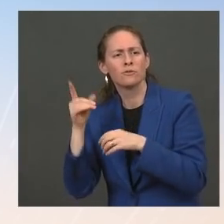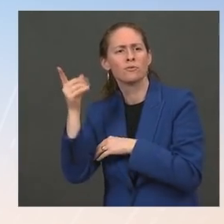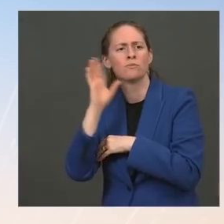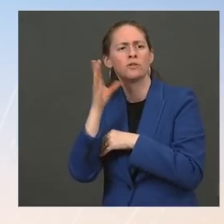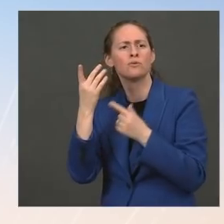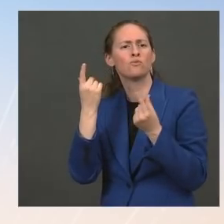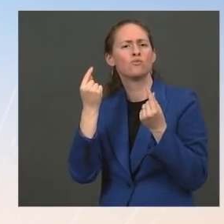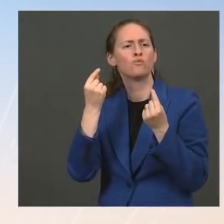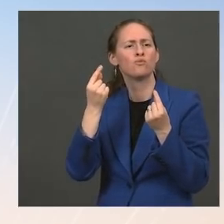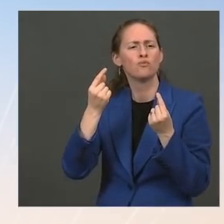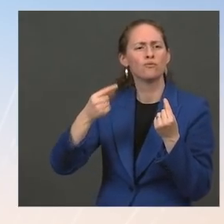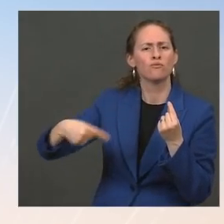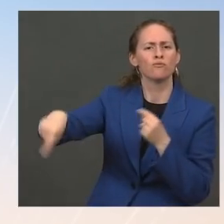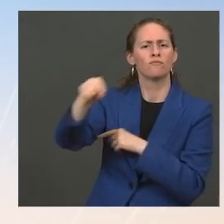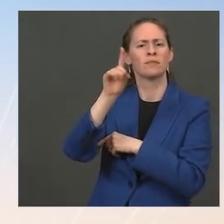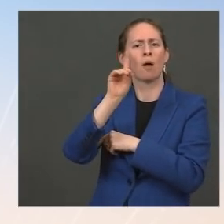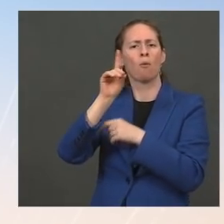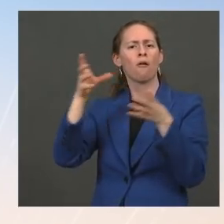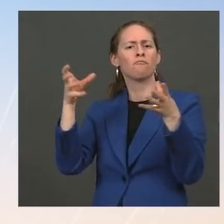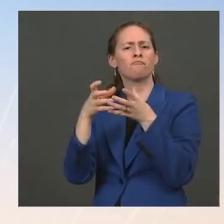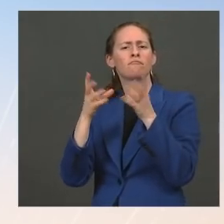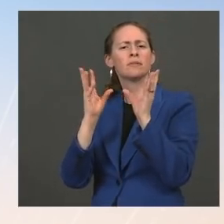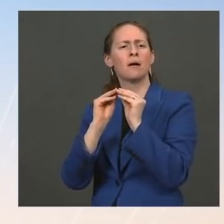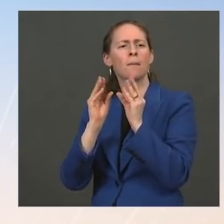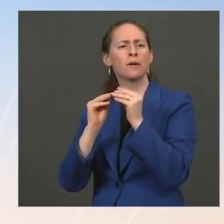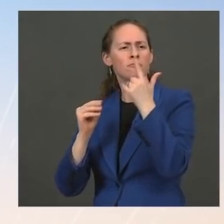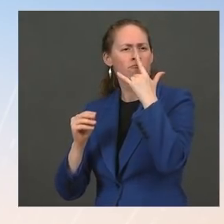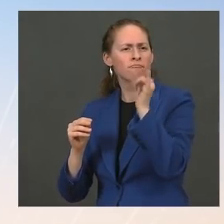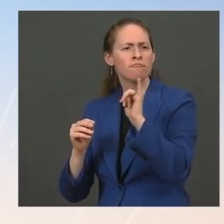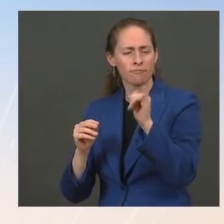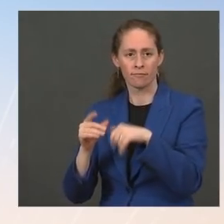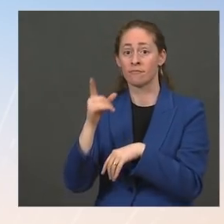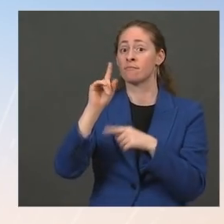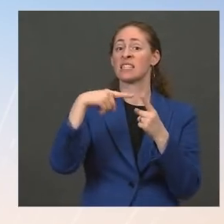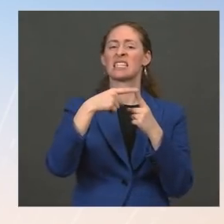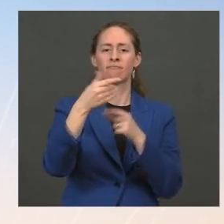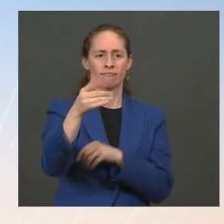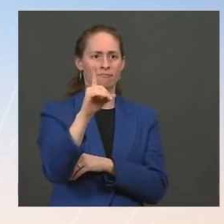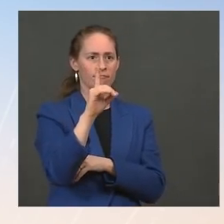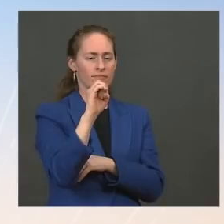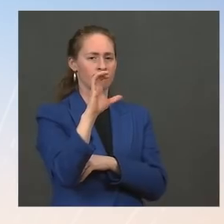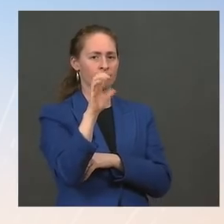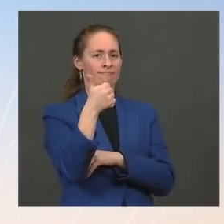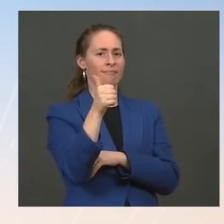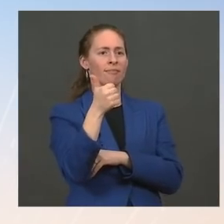It will convene a broad and diverse group of governmental and non-governmental leaders to set forth an affirmative agenda